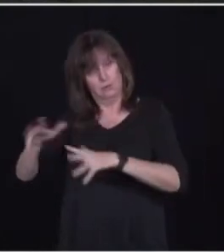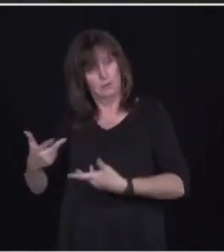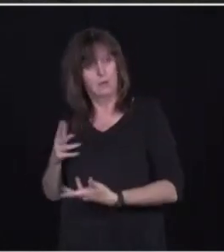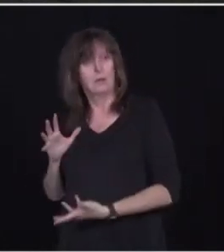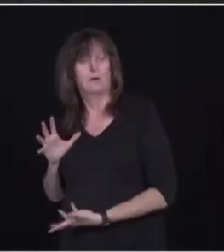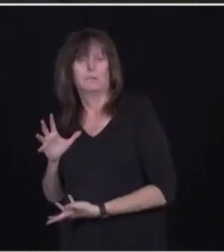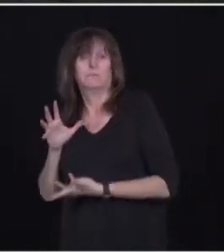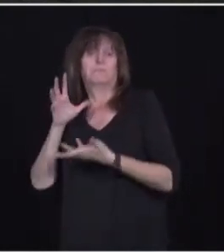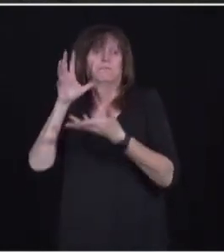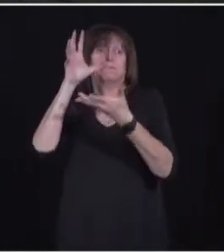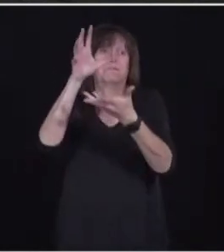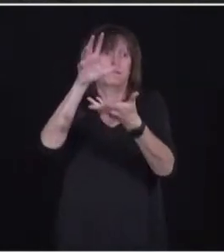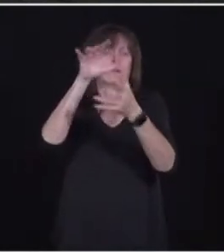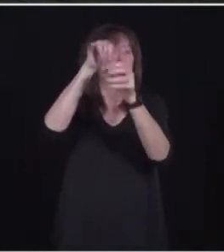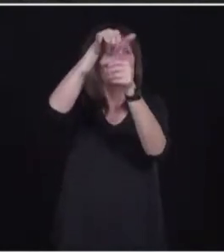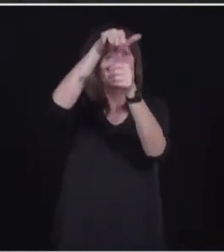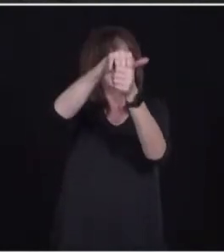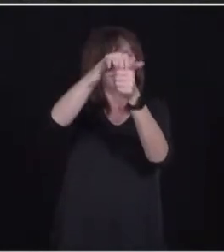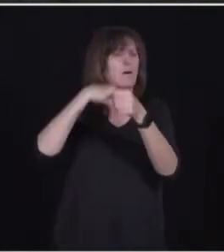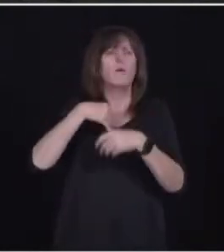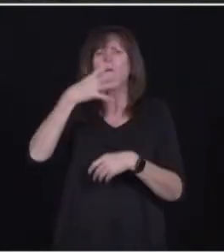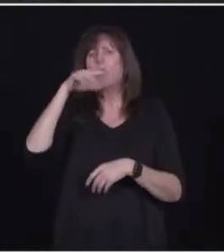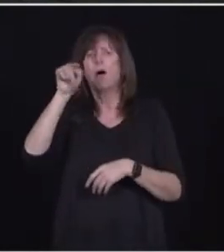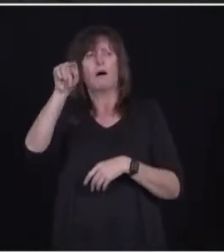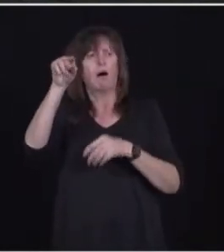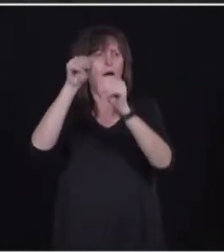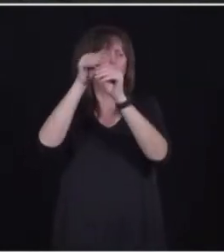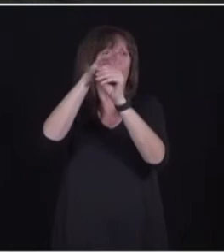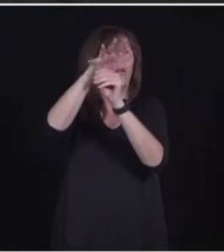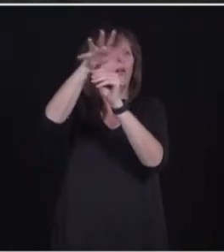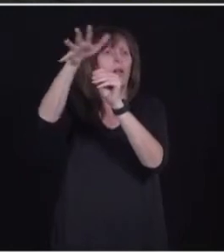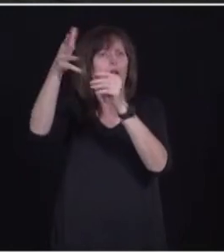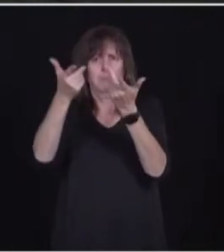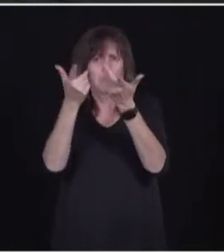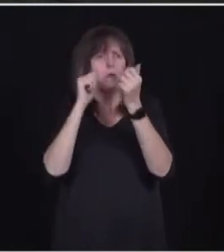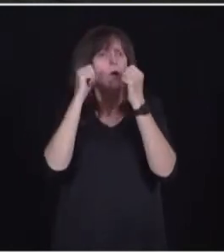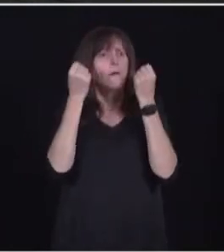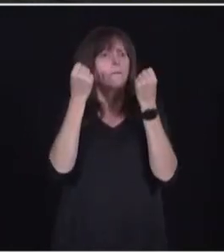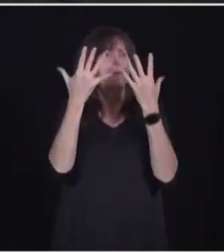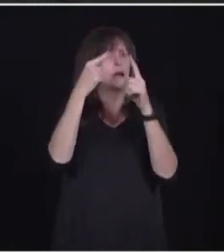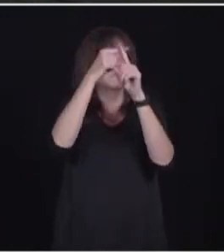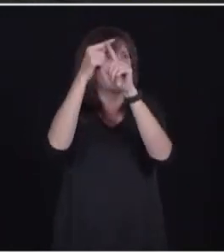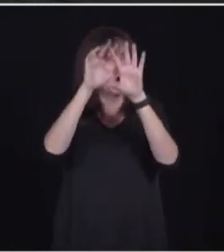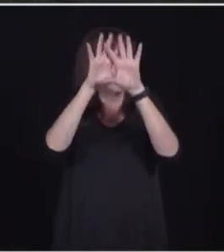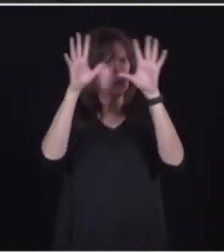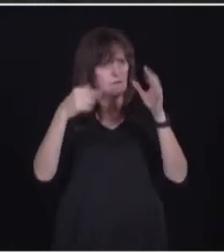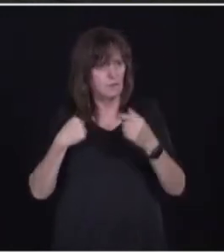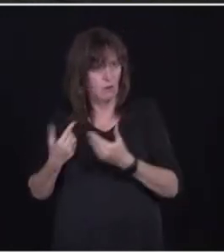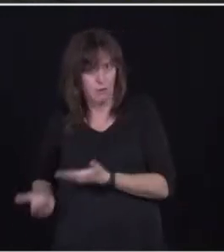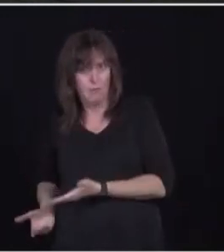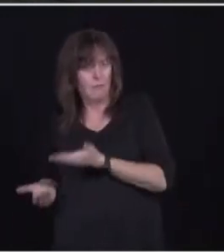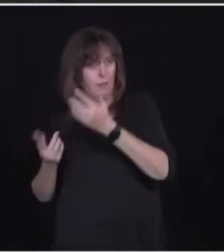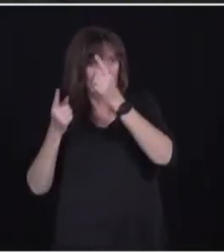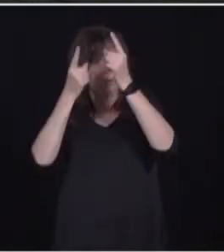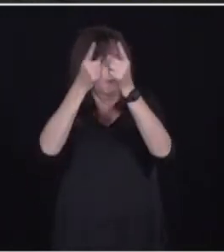lockdown like Toronto to an area like calibre which is much less, please do all of your shopping and preparations and stay at